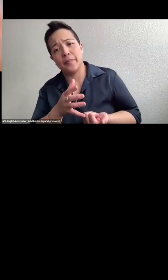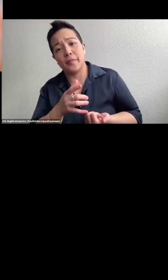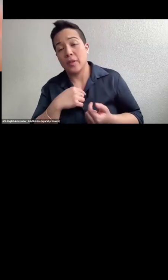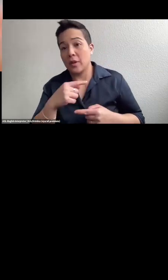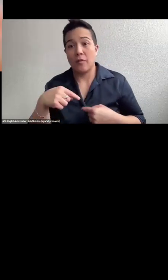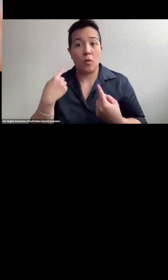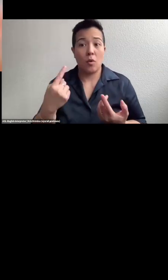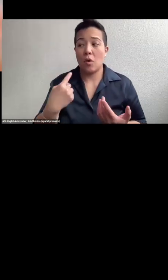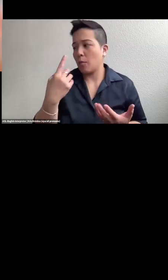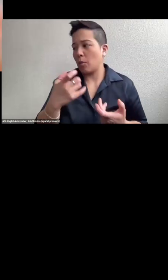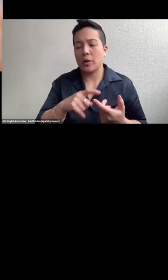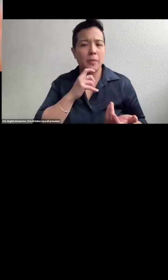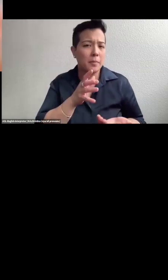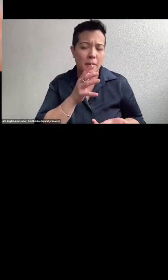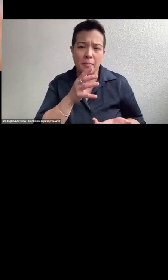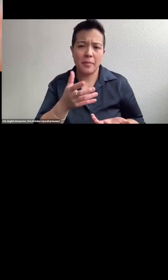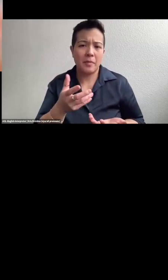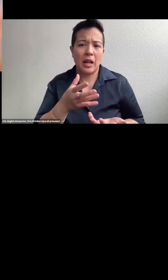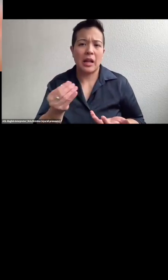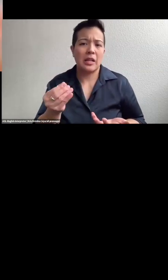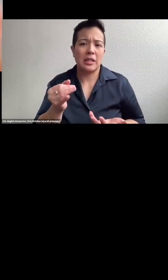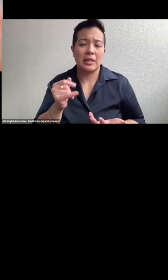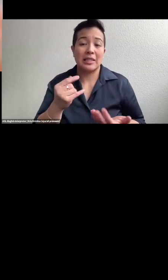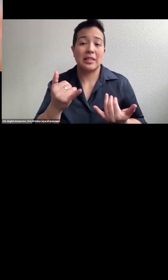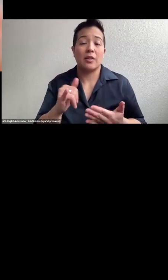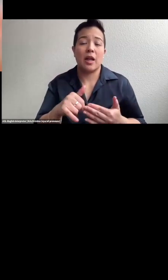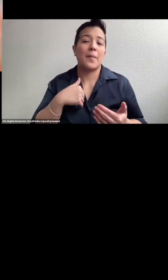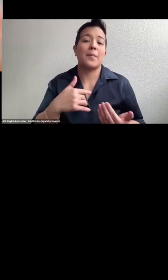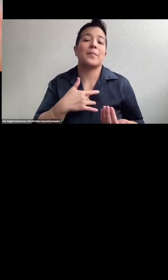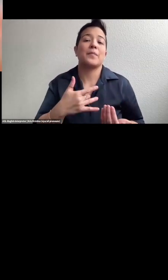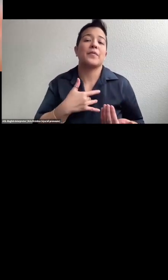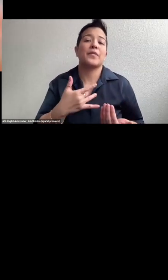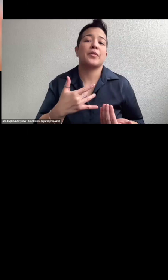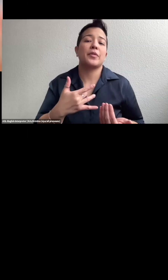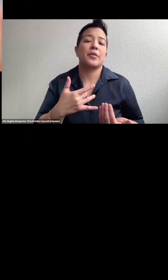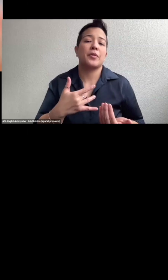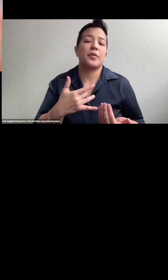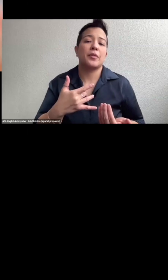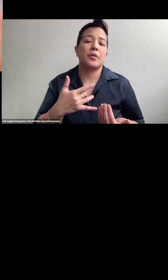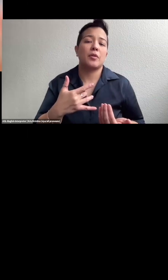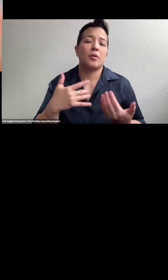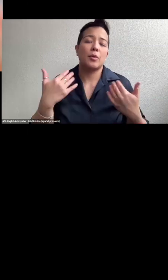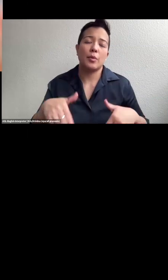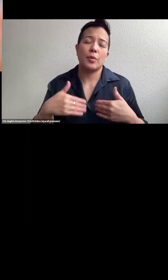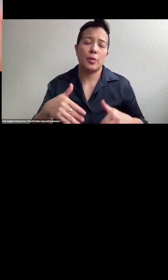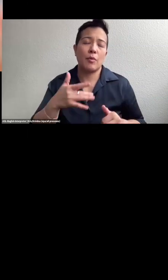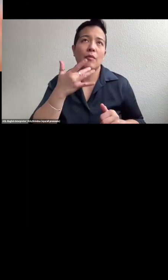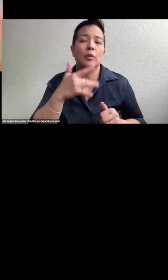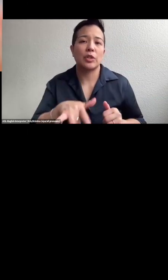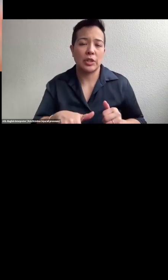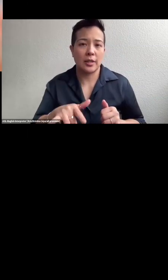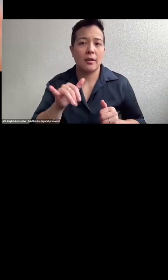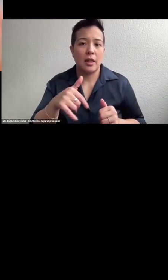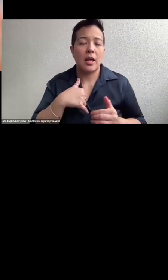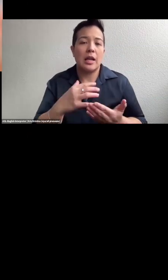I said, wanted to be a mom. And it's now that I feel extraordinarily fortunate that I get to be the mom